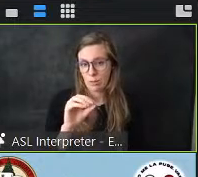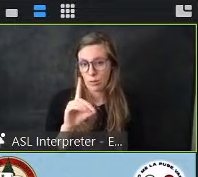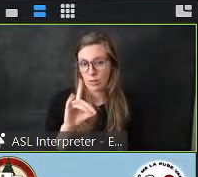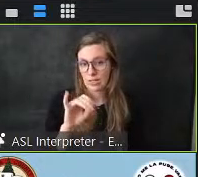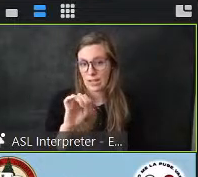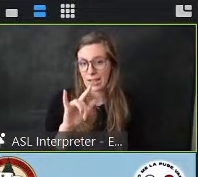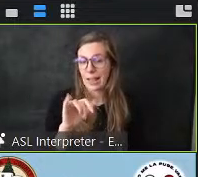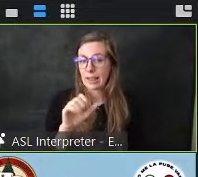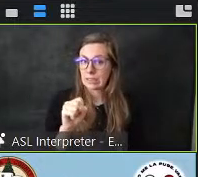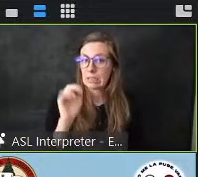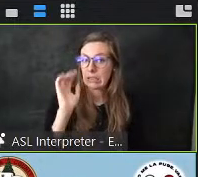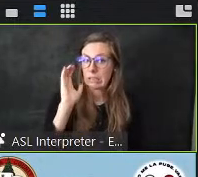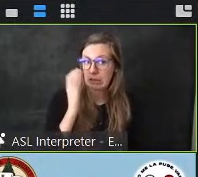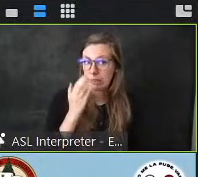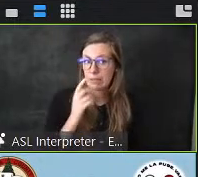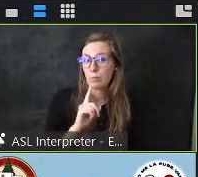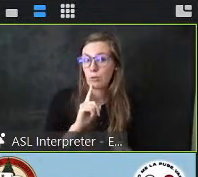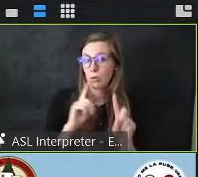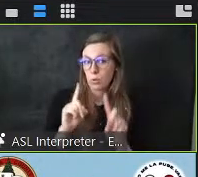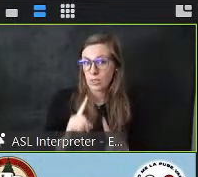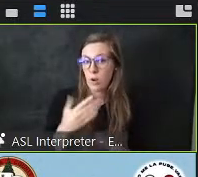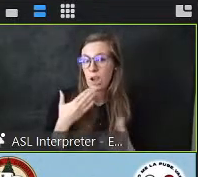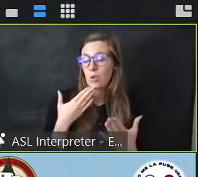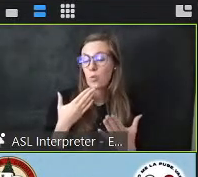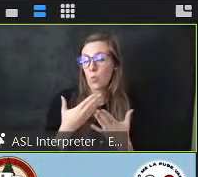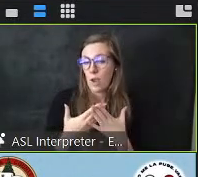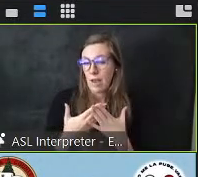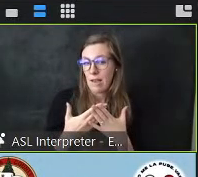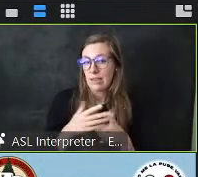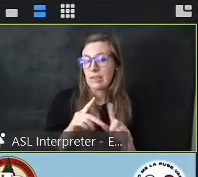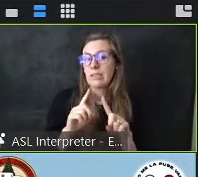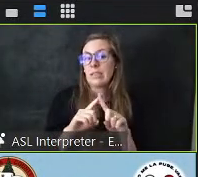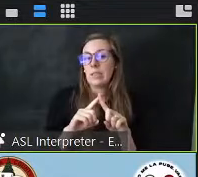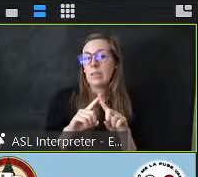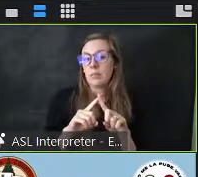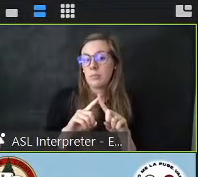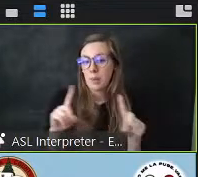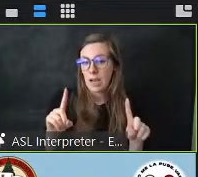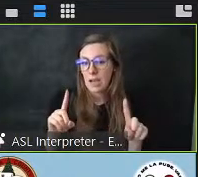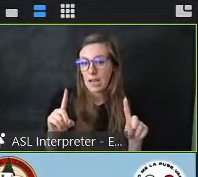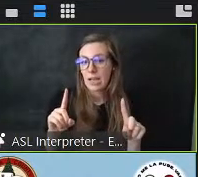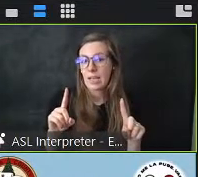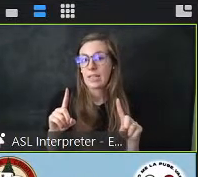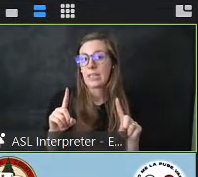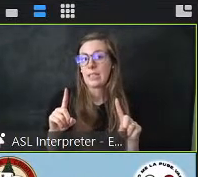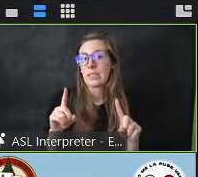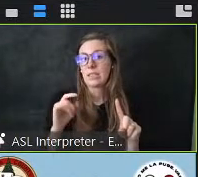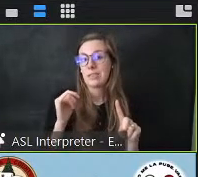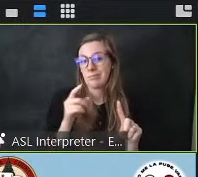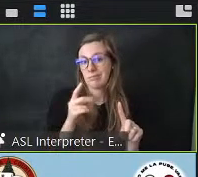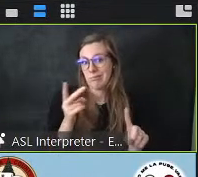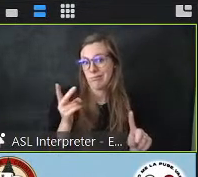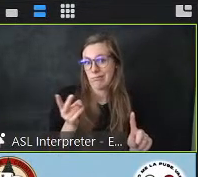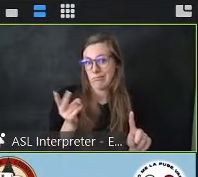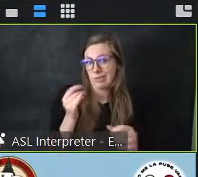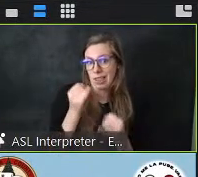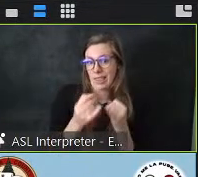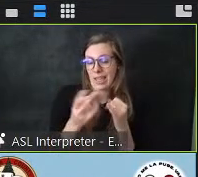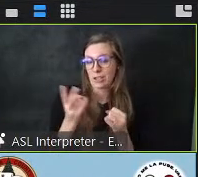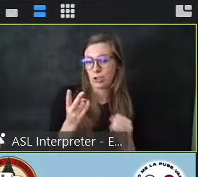Wea with the antibodies. But we also saw the people who have the yellow with the yellow. People who have received a transplant in